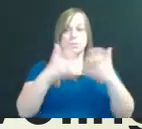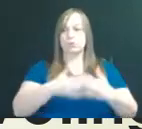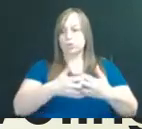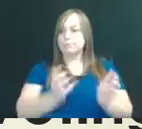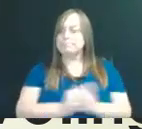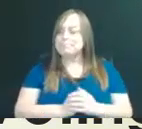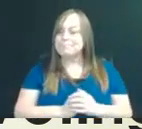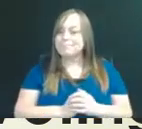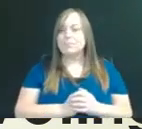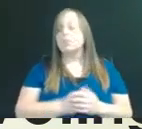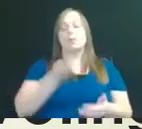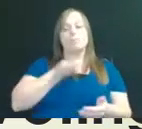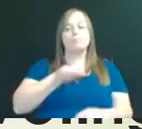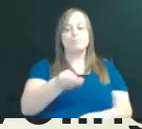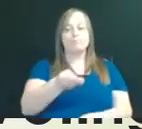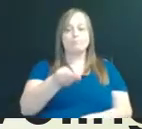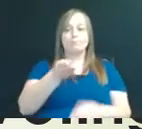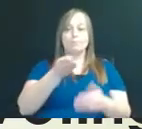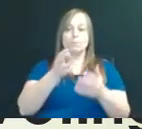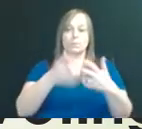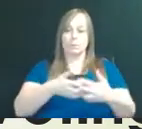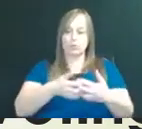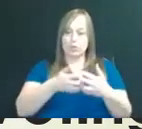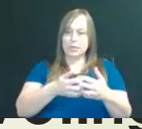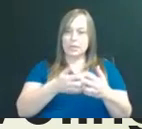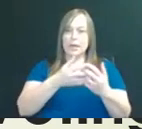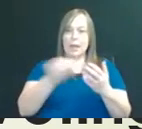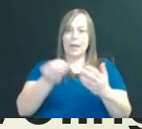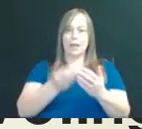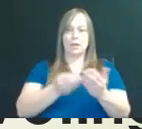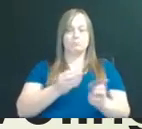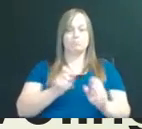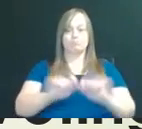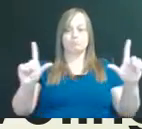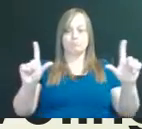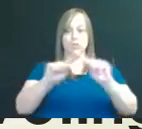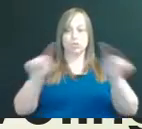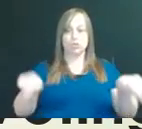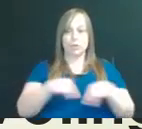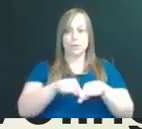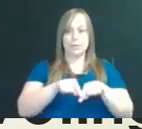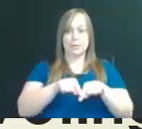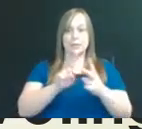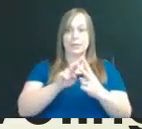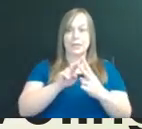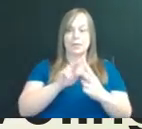So you put your ballot into this machine. It comes up on a screen and then either using touch screen